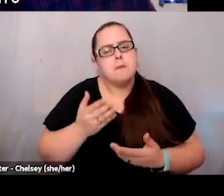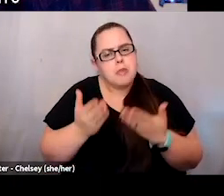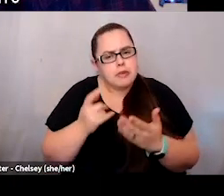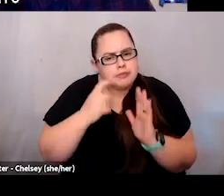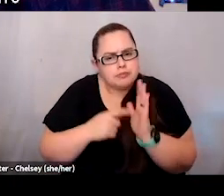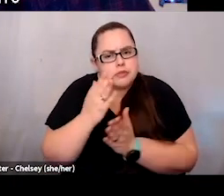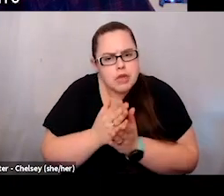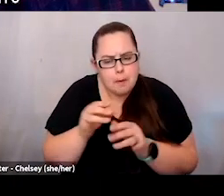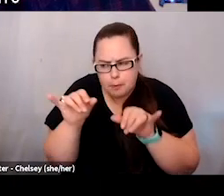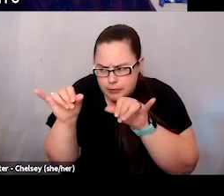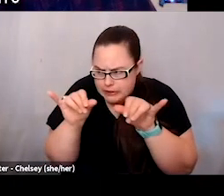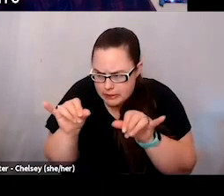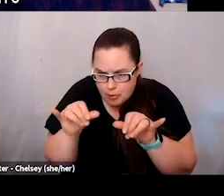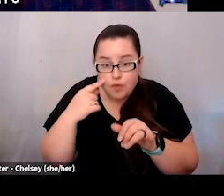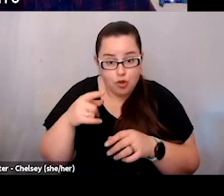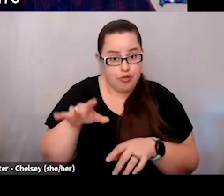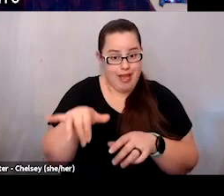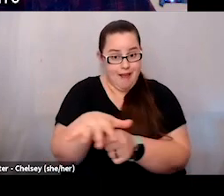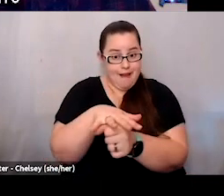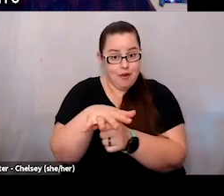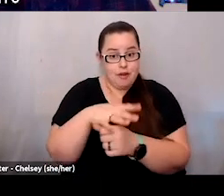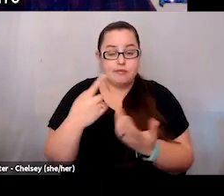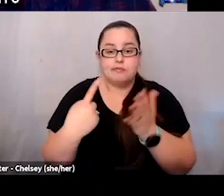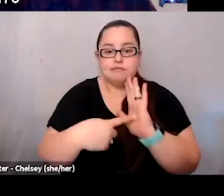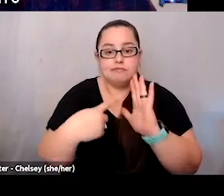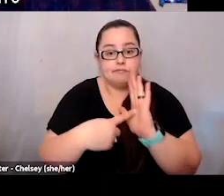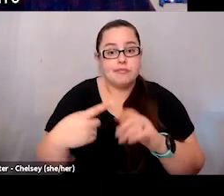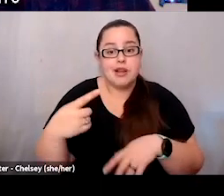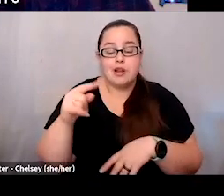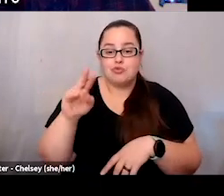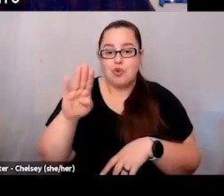that live in a certain area. For example, tribes of the Great Plains may be very